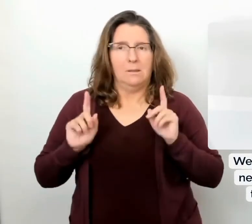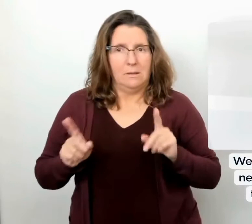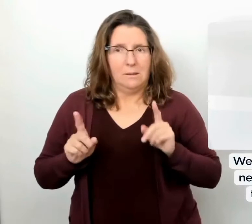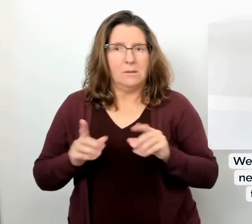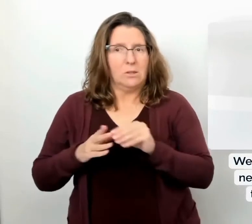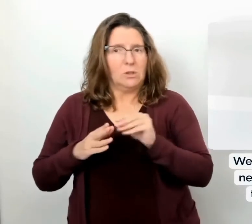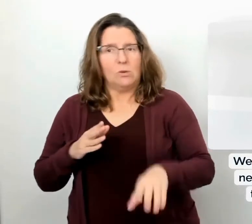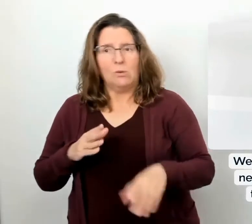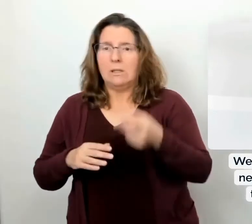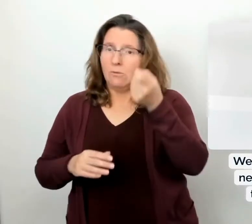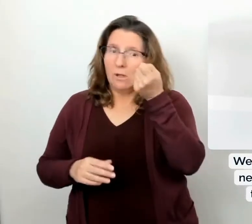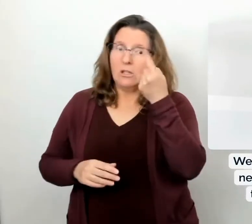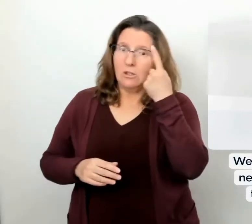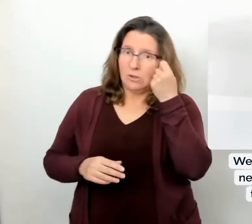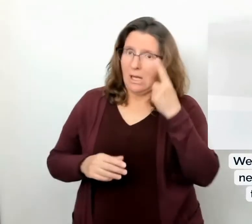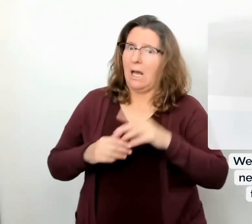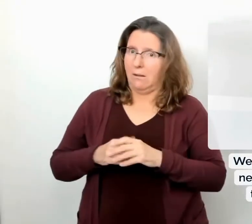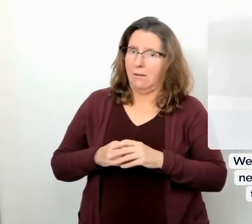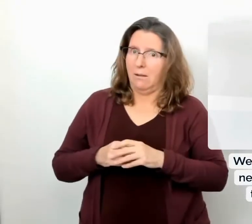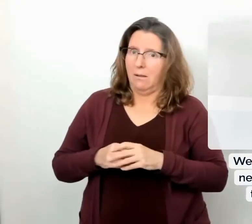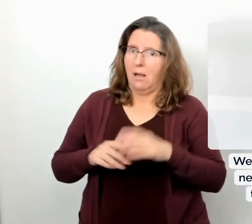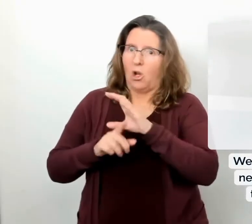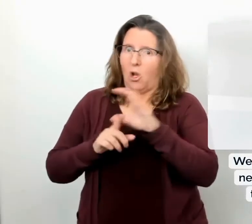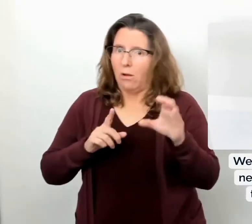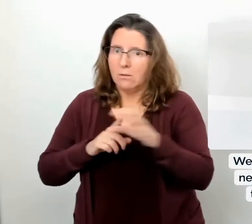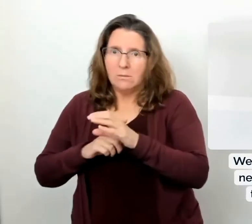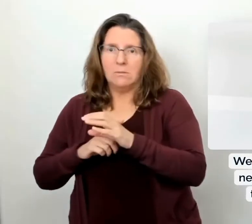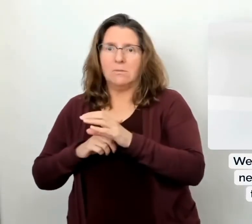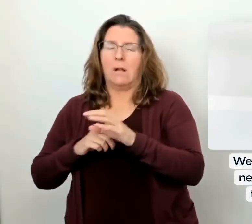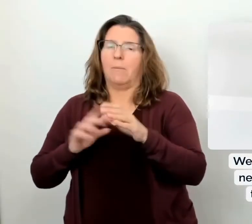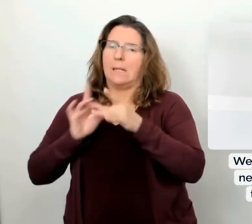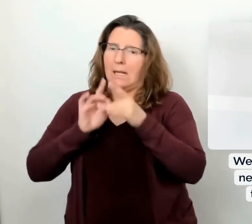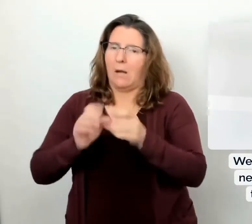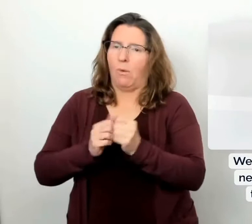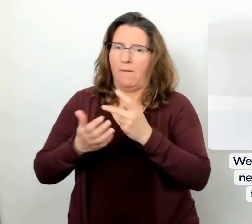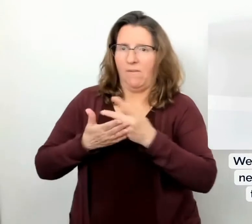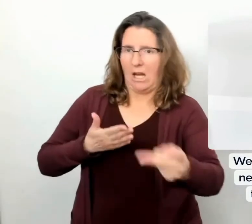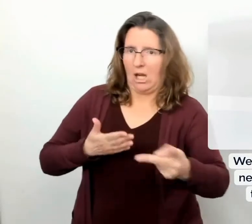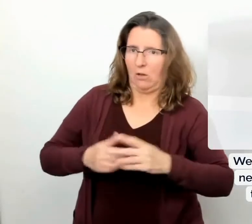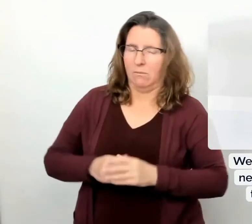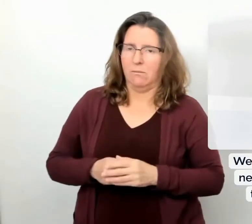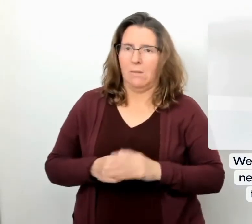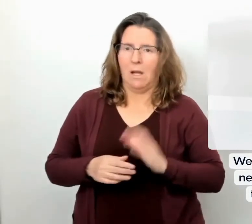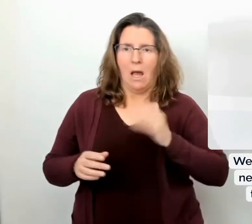But students know full well how our society views failing.